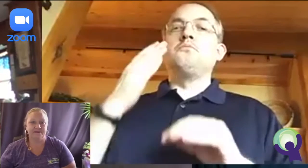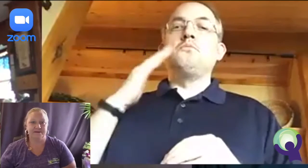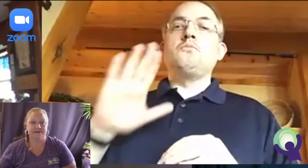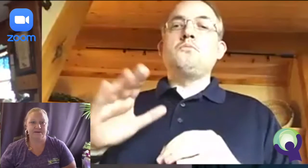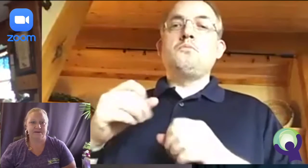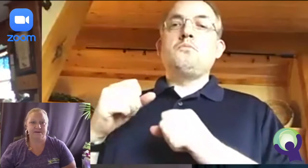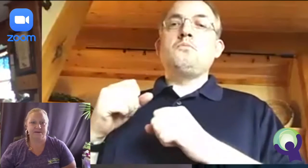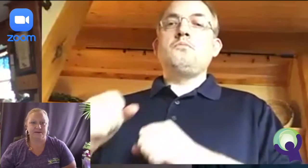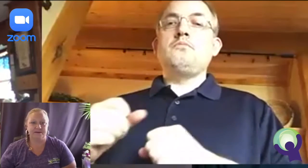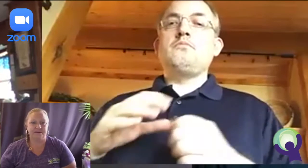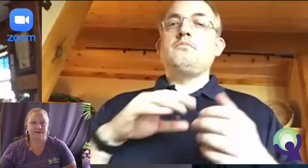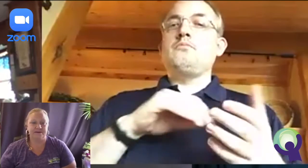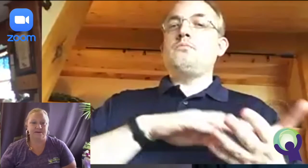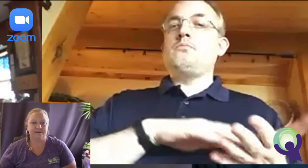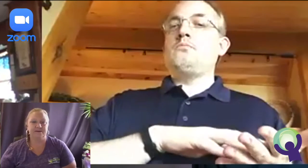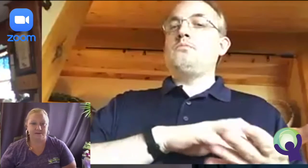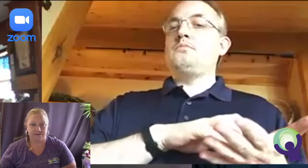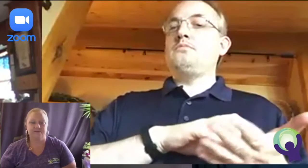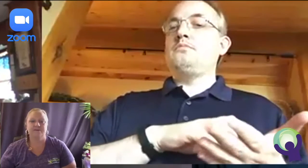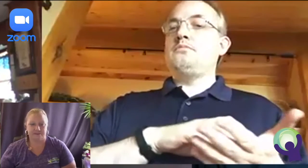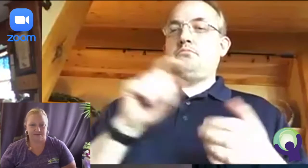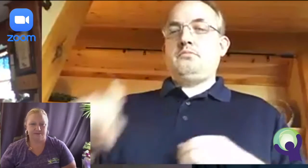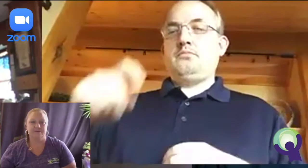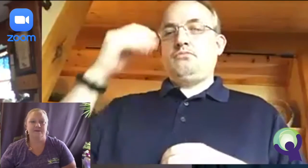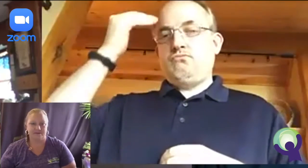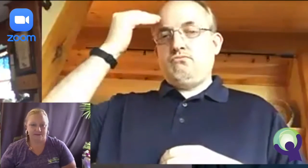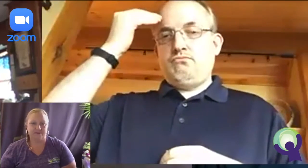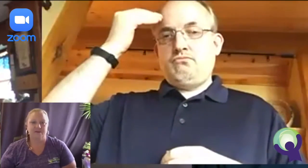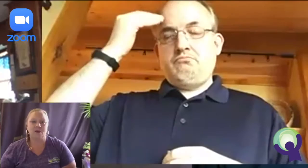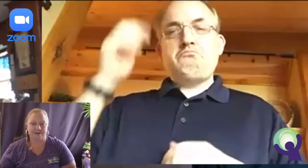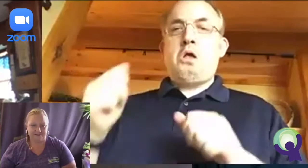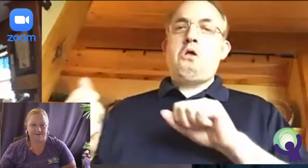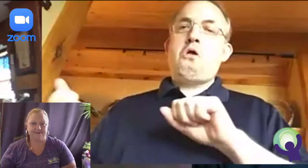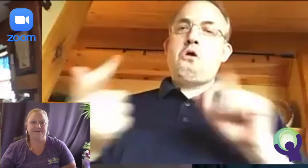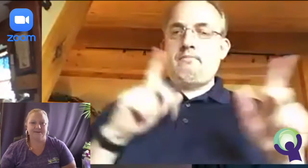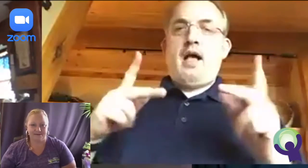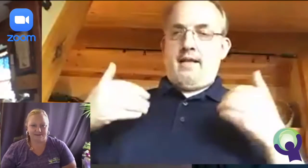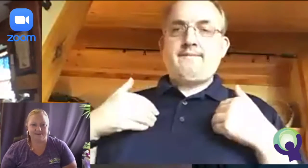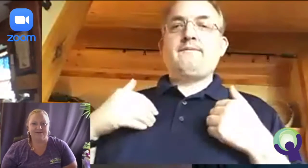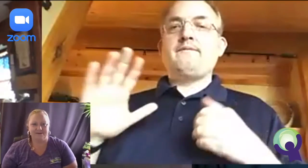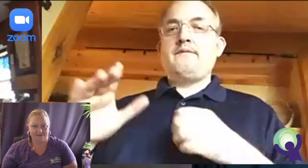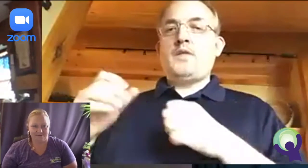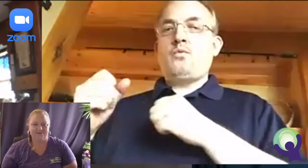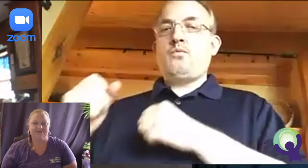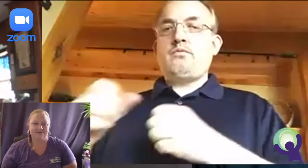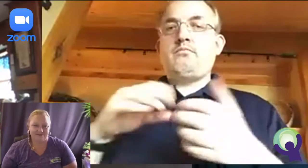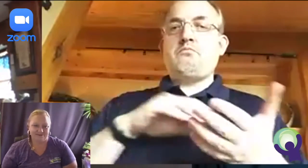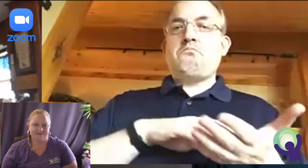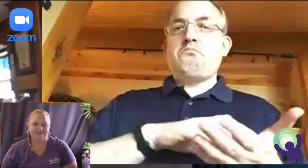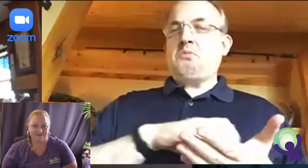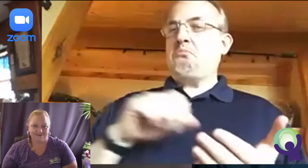Chris: Yes, so it's so important to know your weaknesses. I mean all people have them.